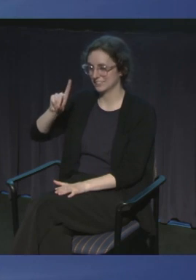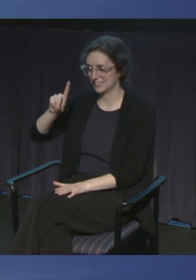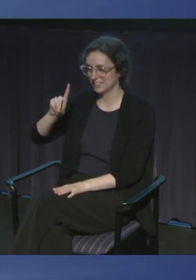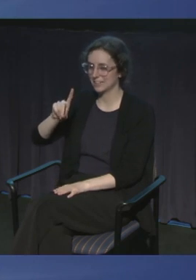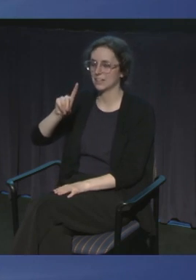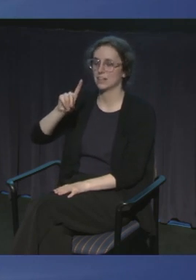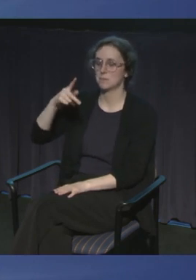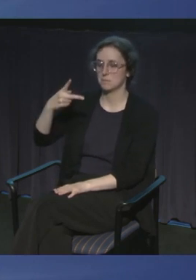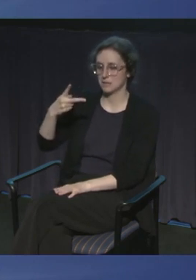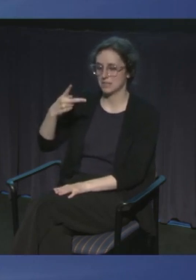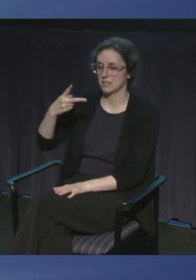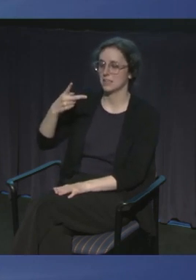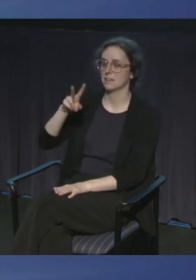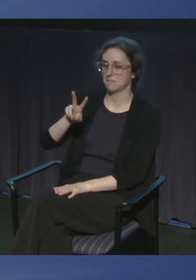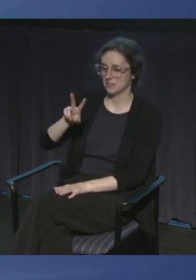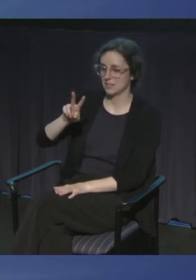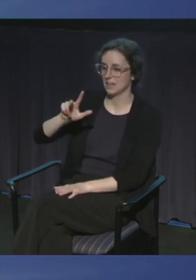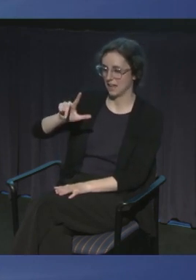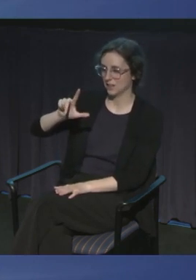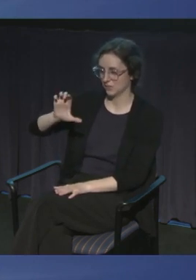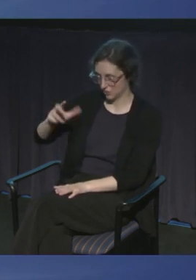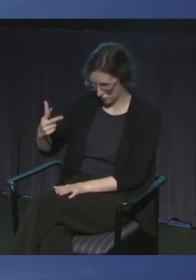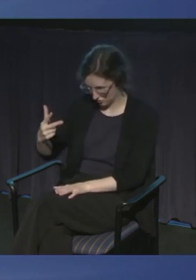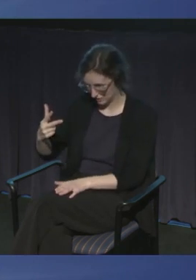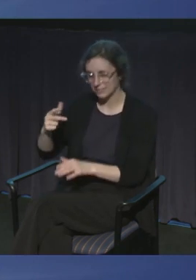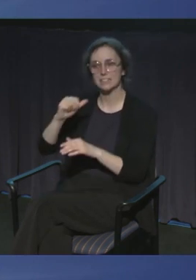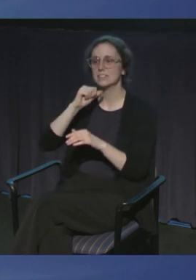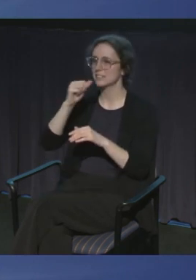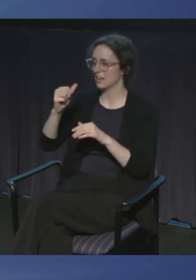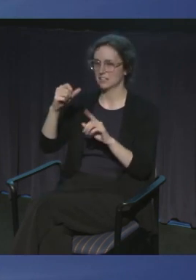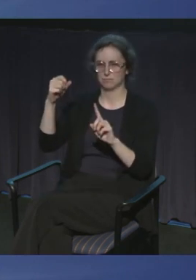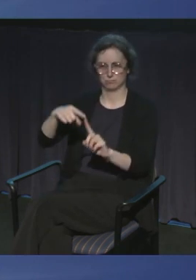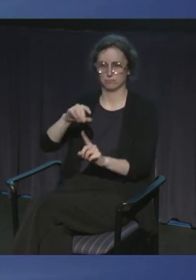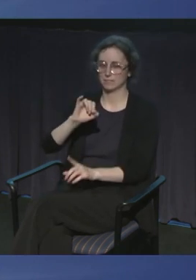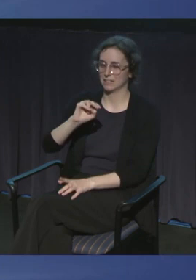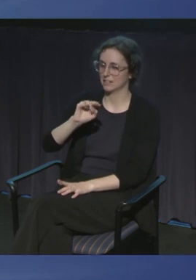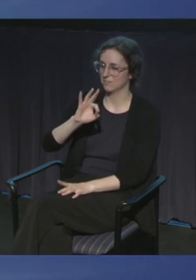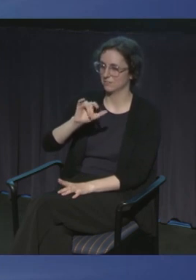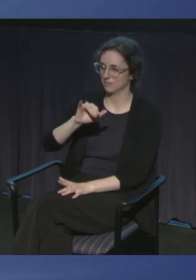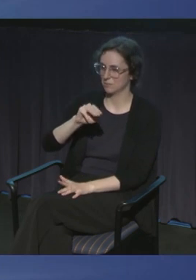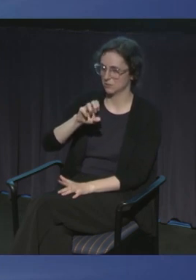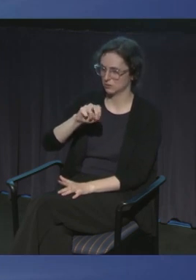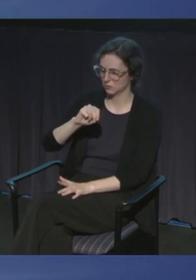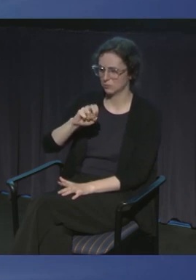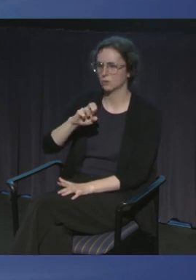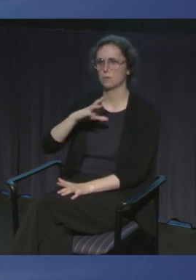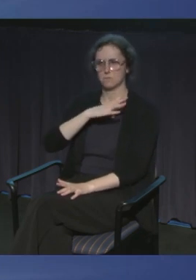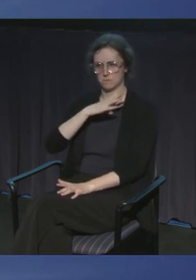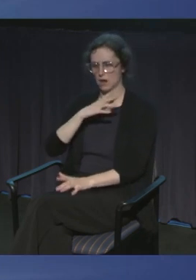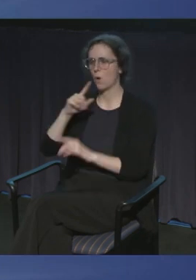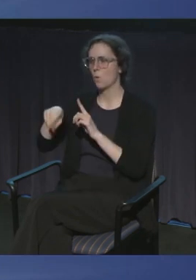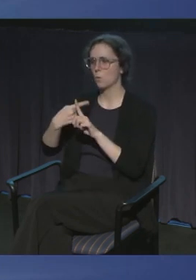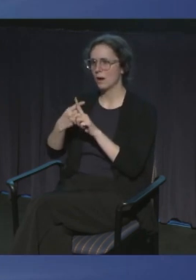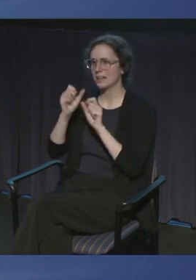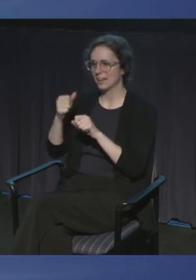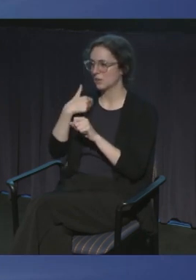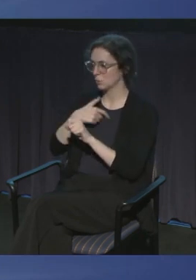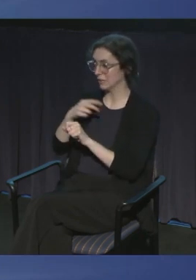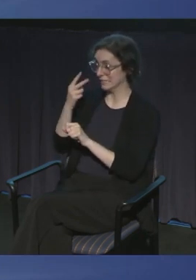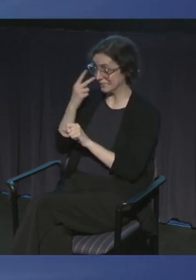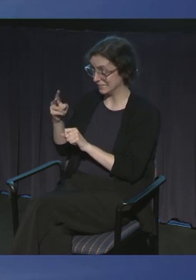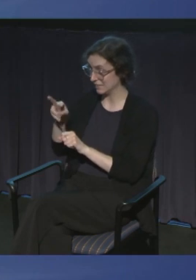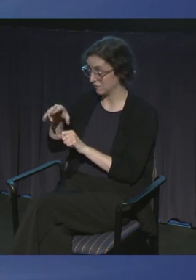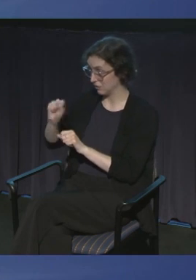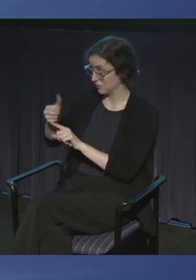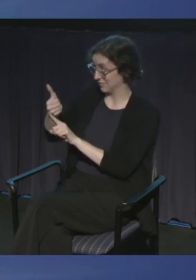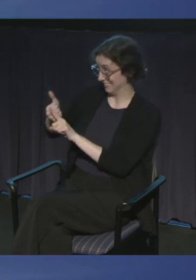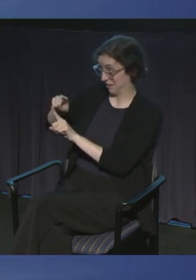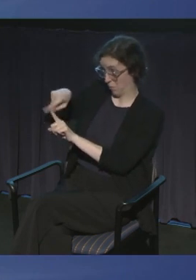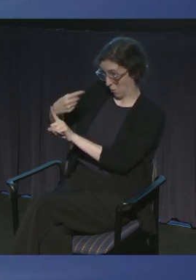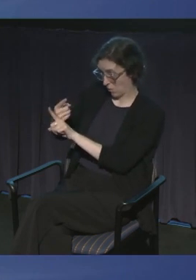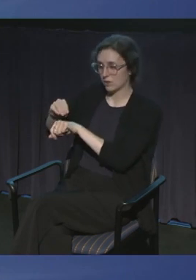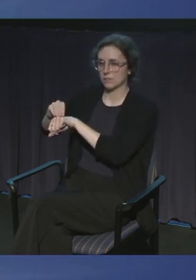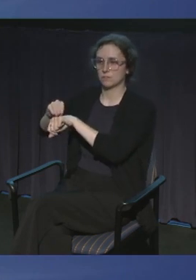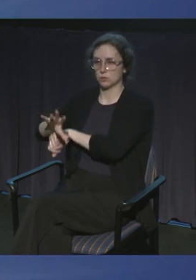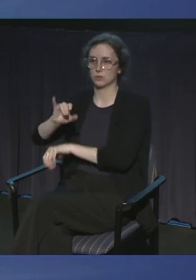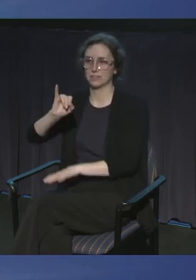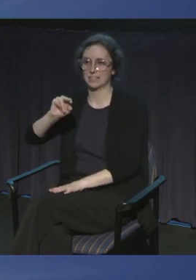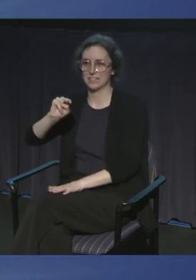DISINFECTING PBMC DOES NOT